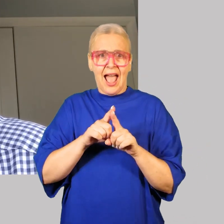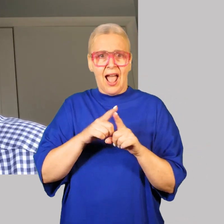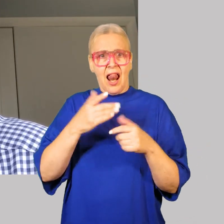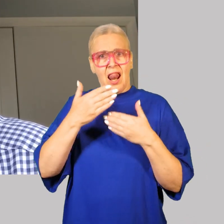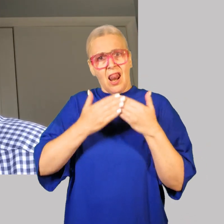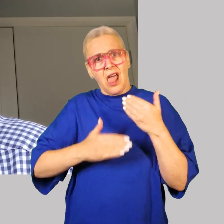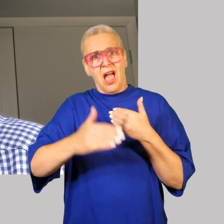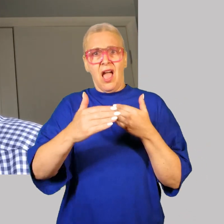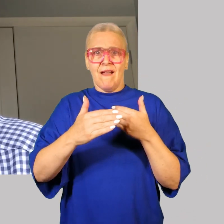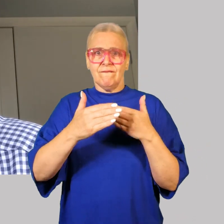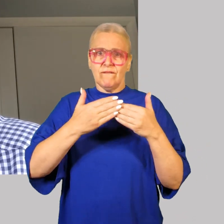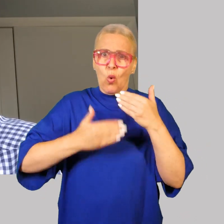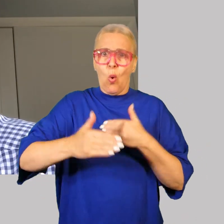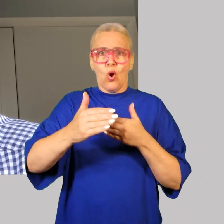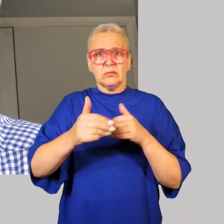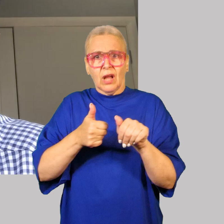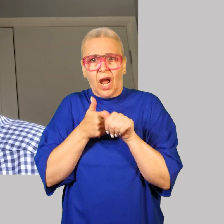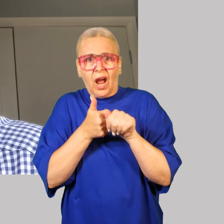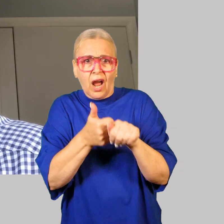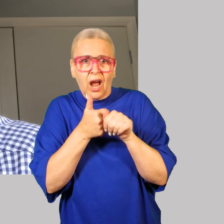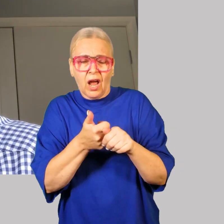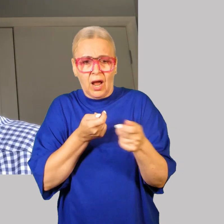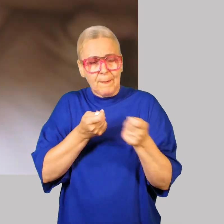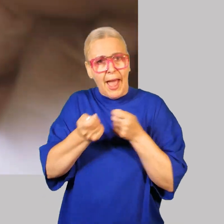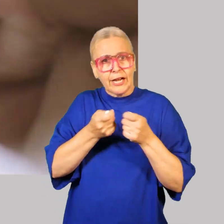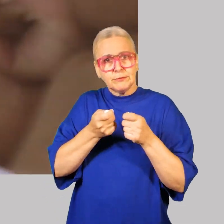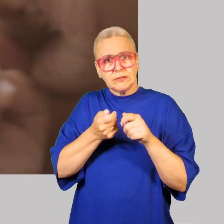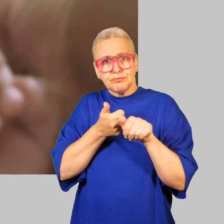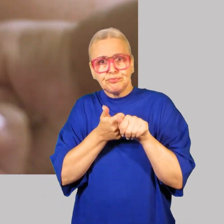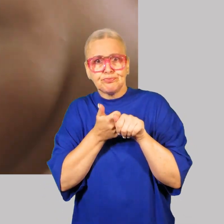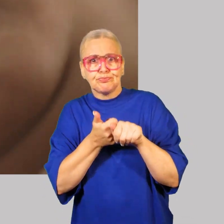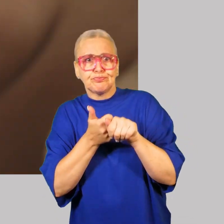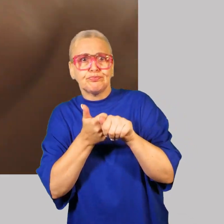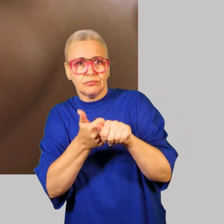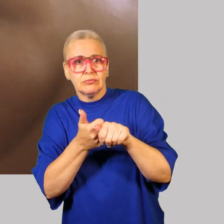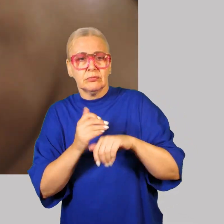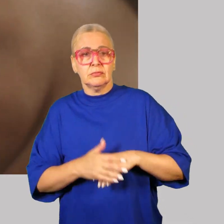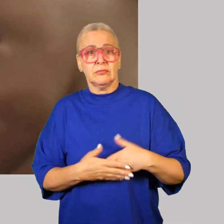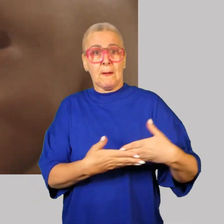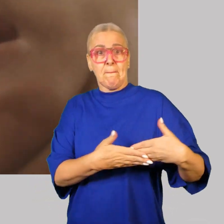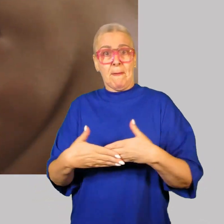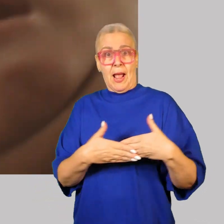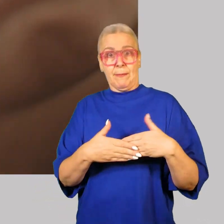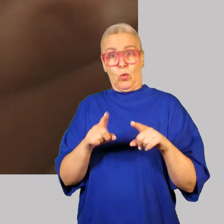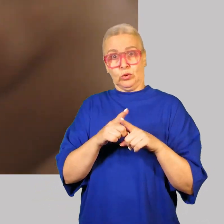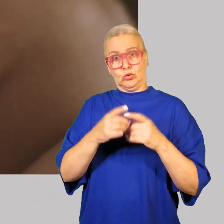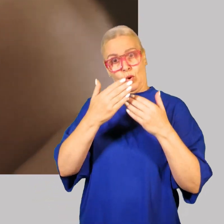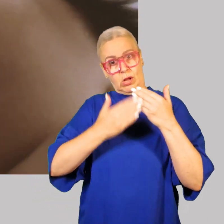needing a life-course management approach. For the baby, there are also long term risks,